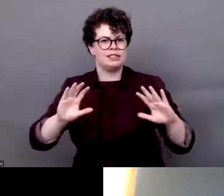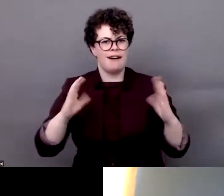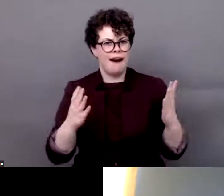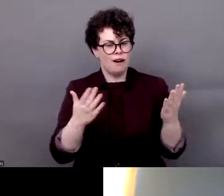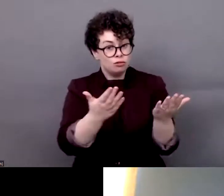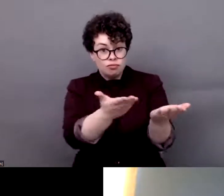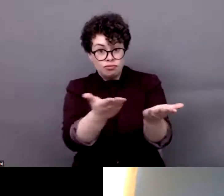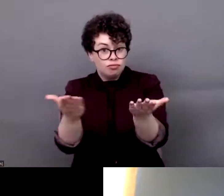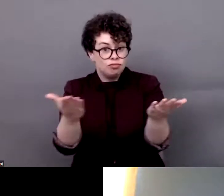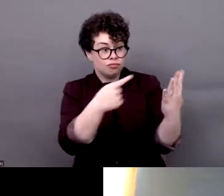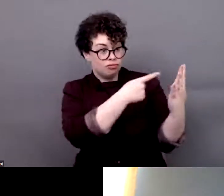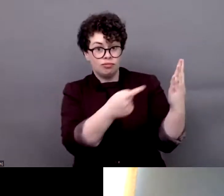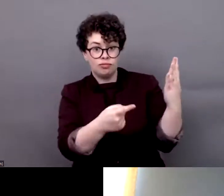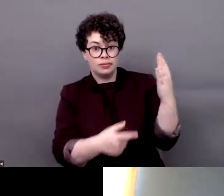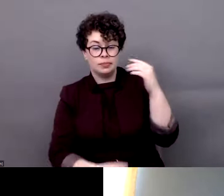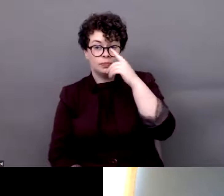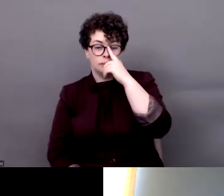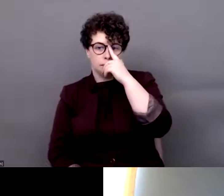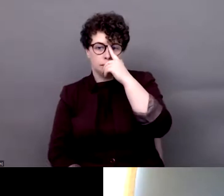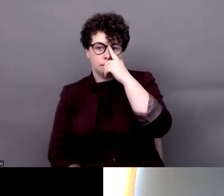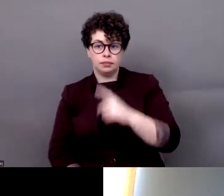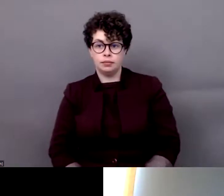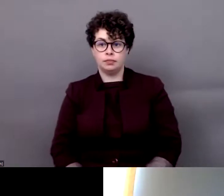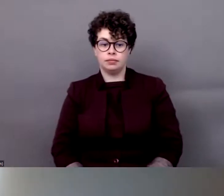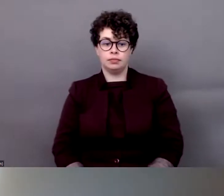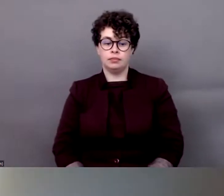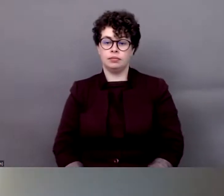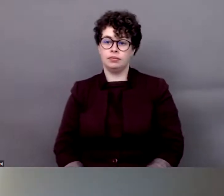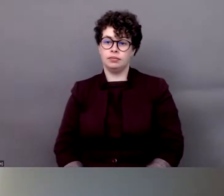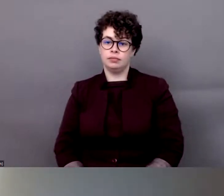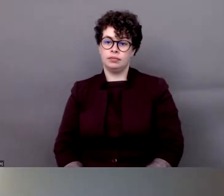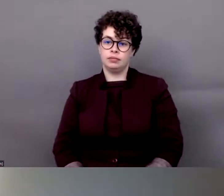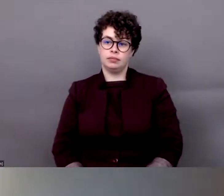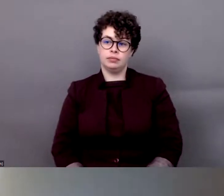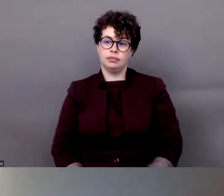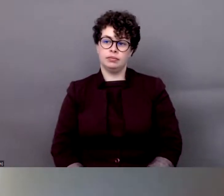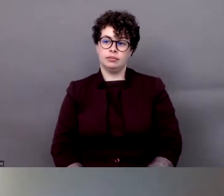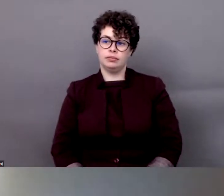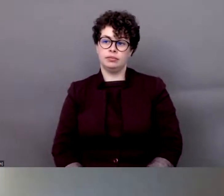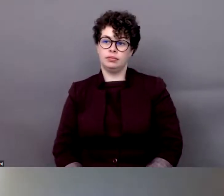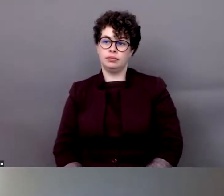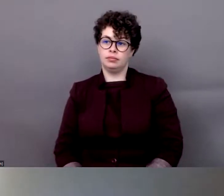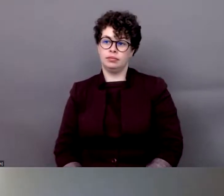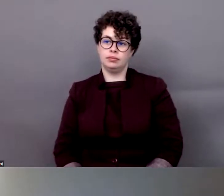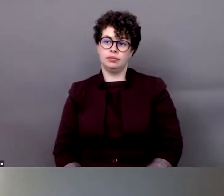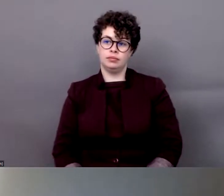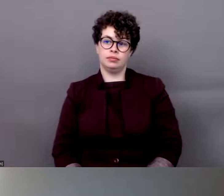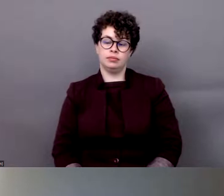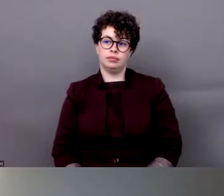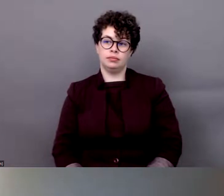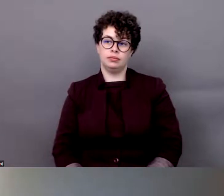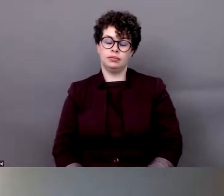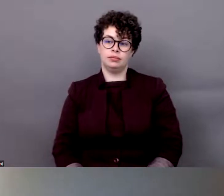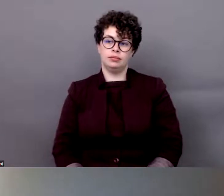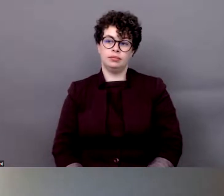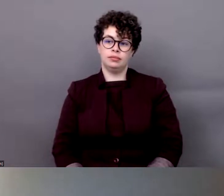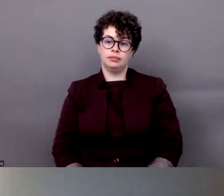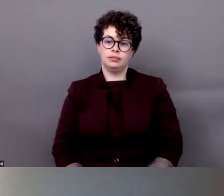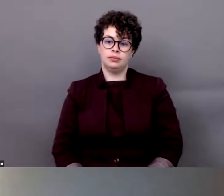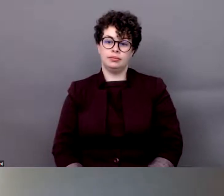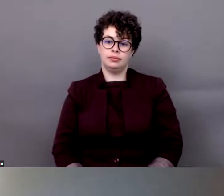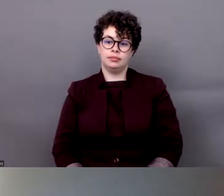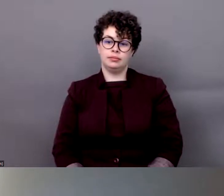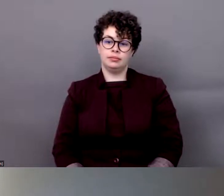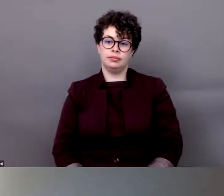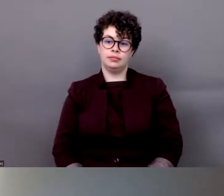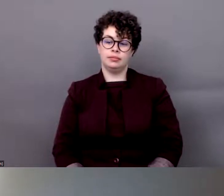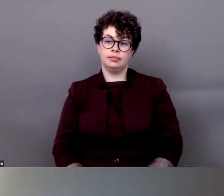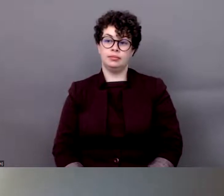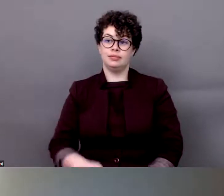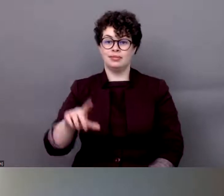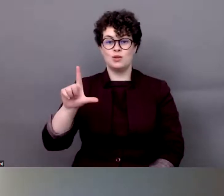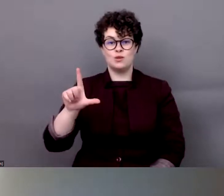like to take her question?